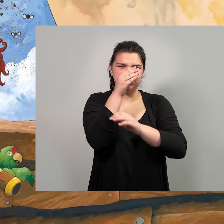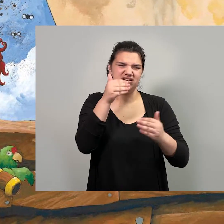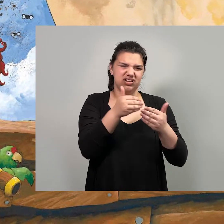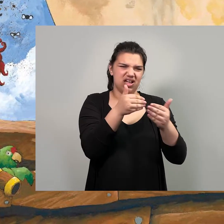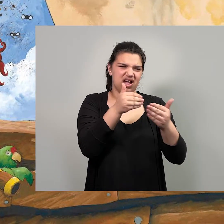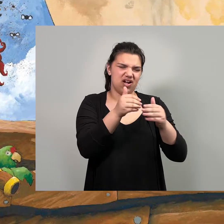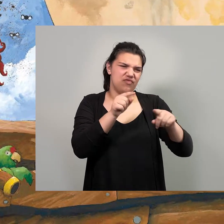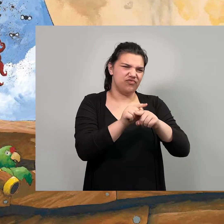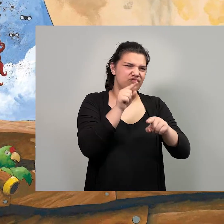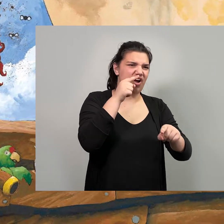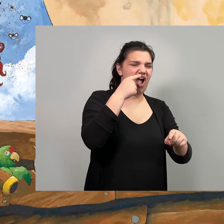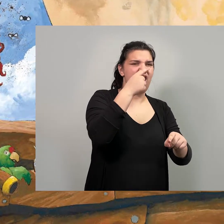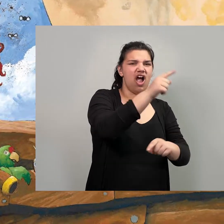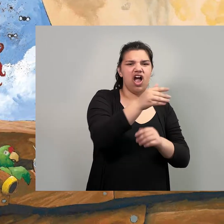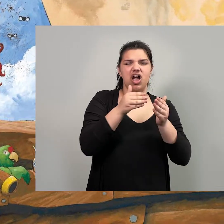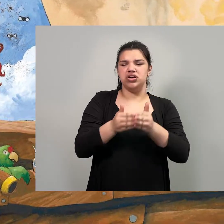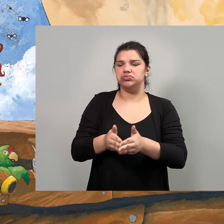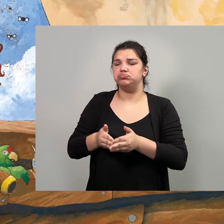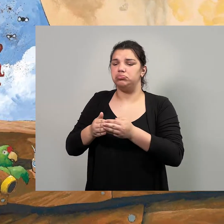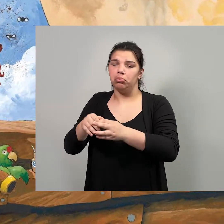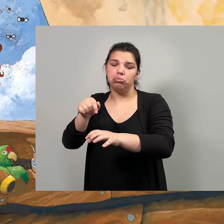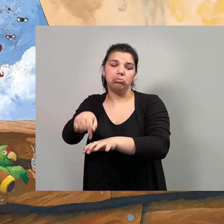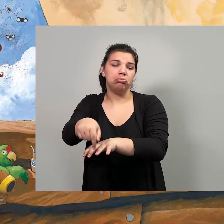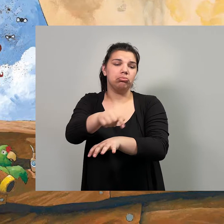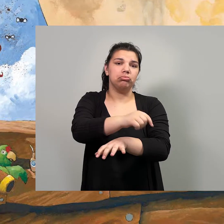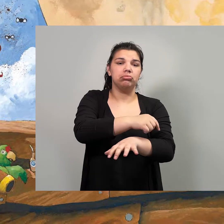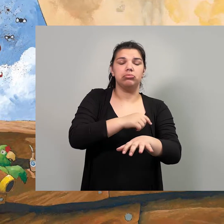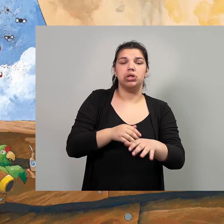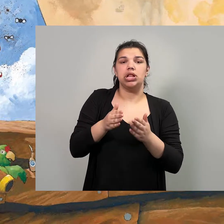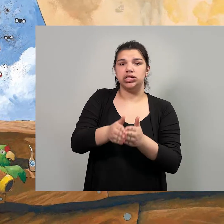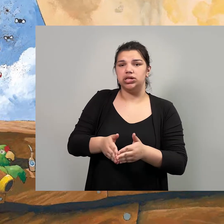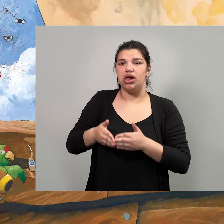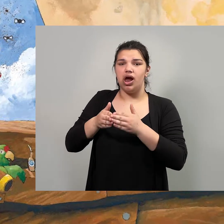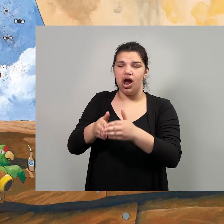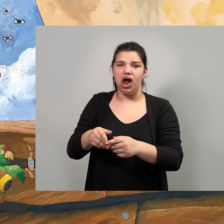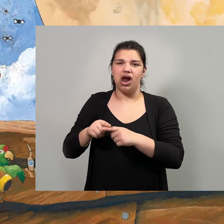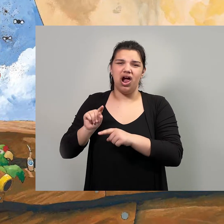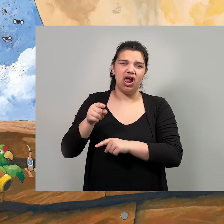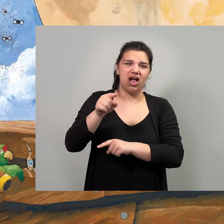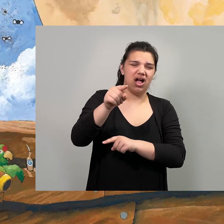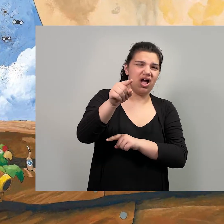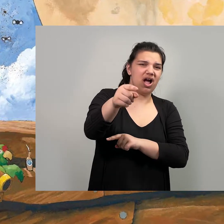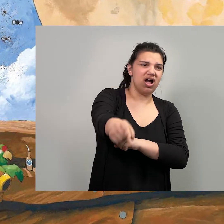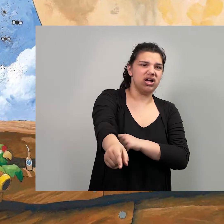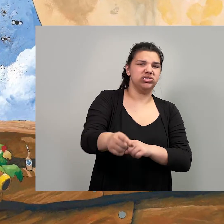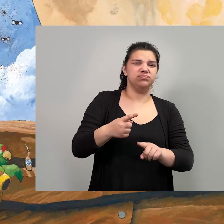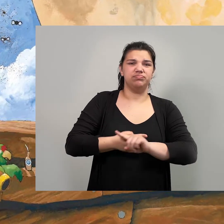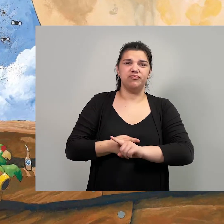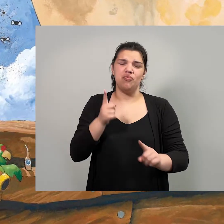They searched near and far, here and there, up and down, round and about for one whole